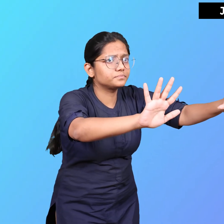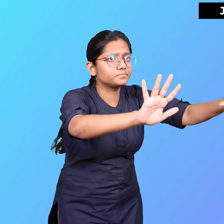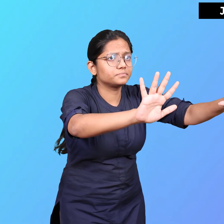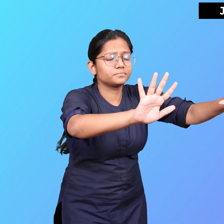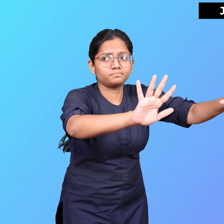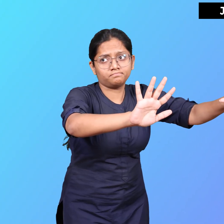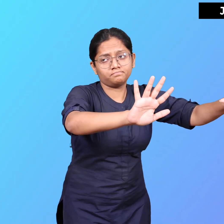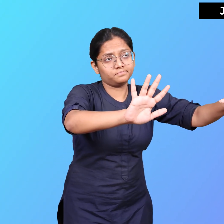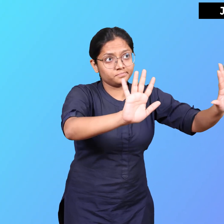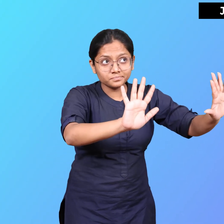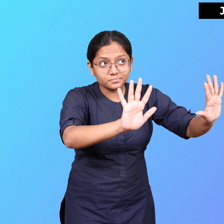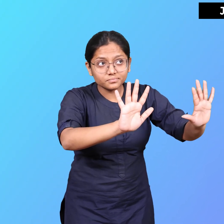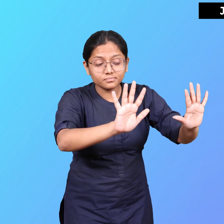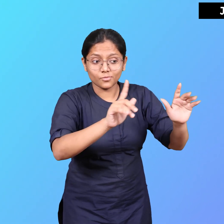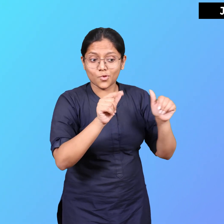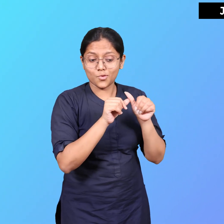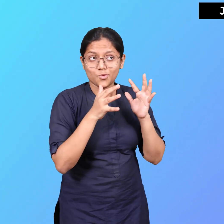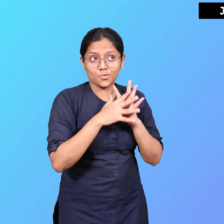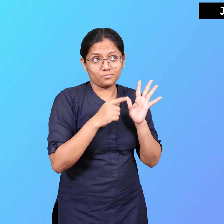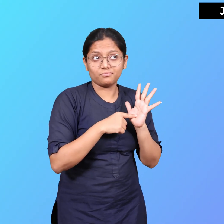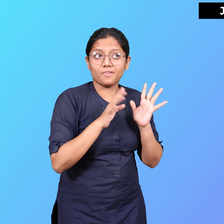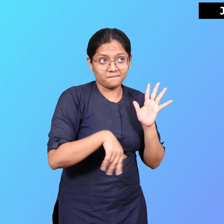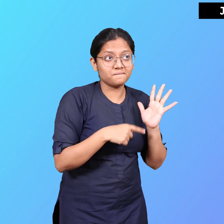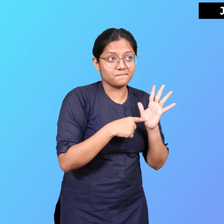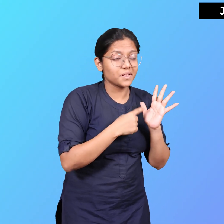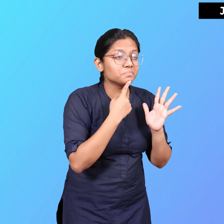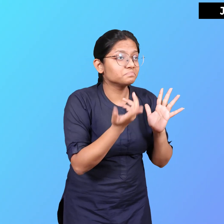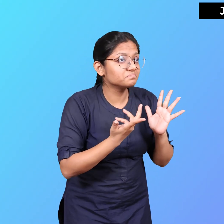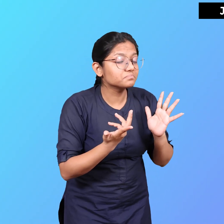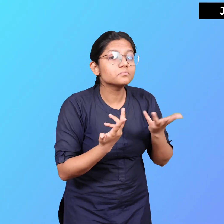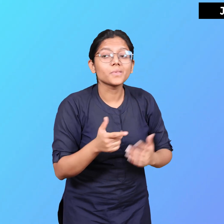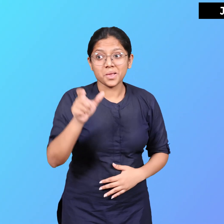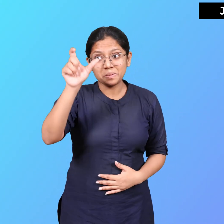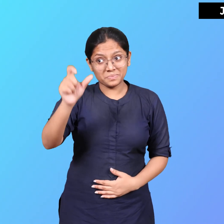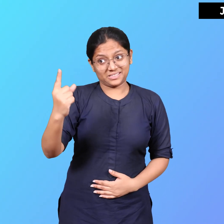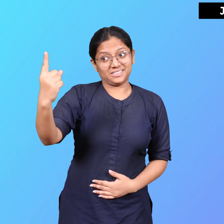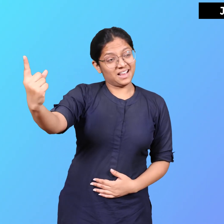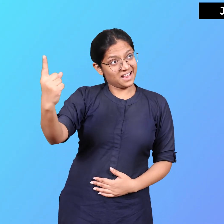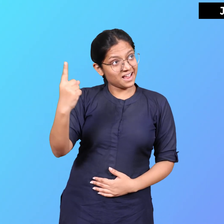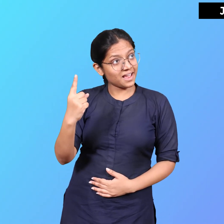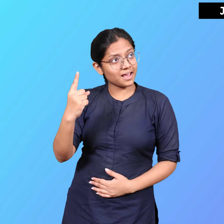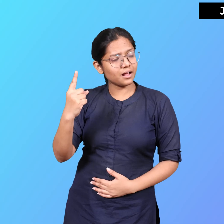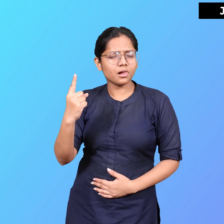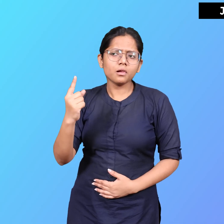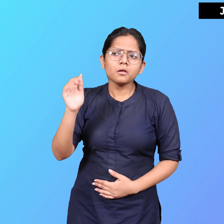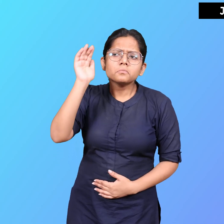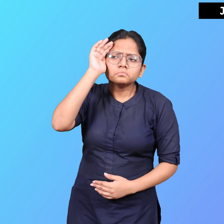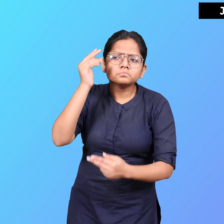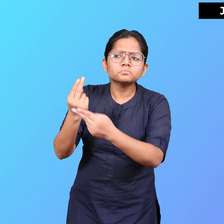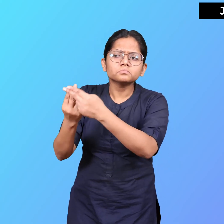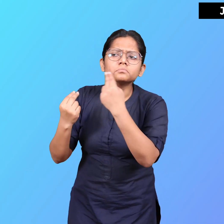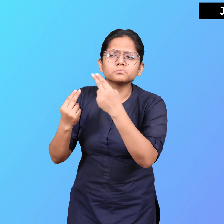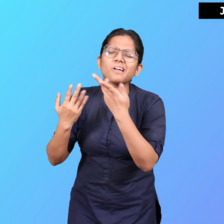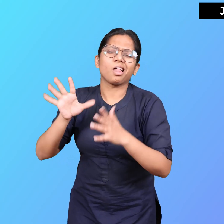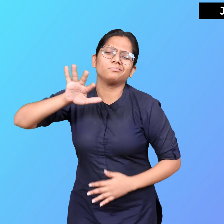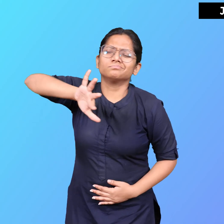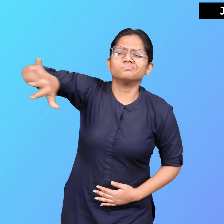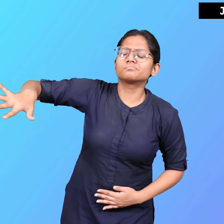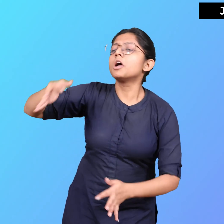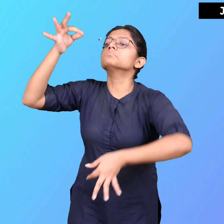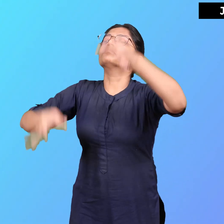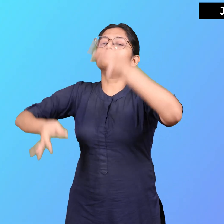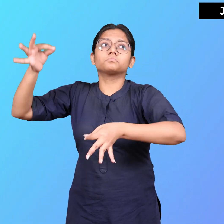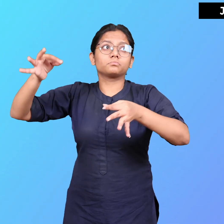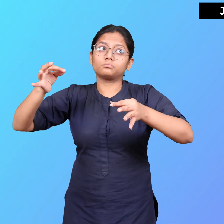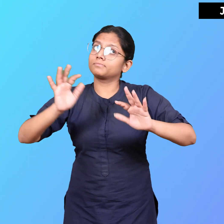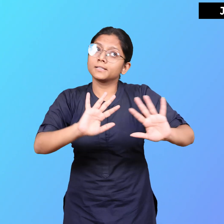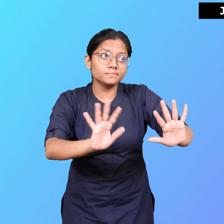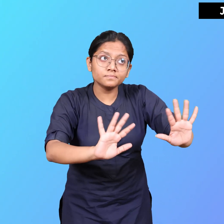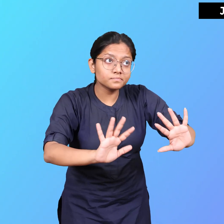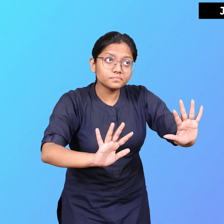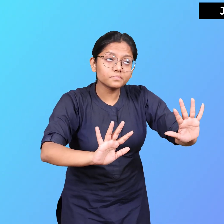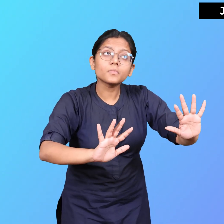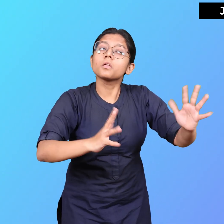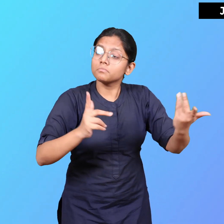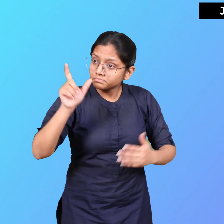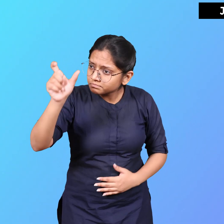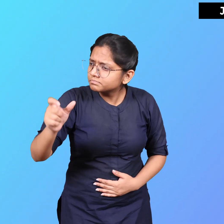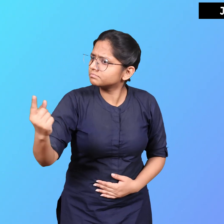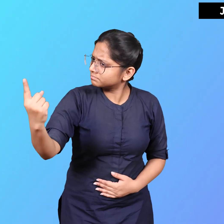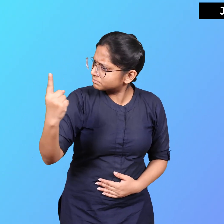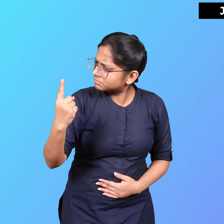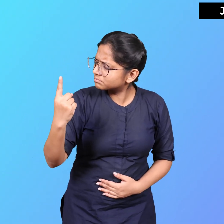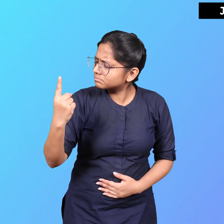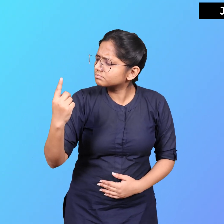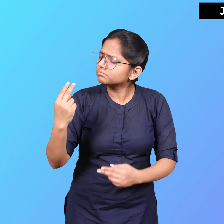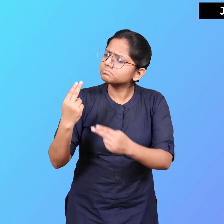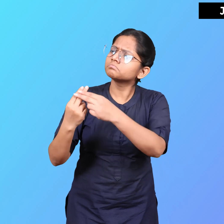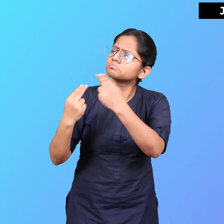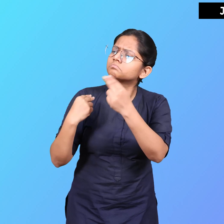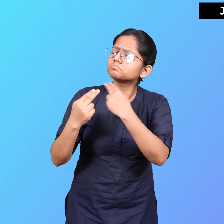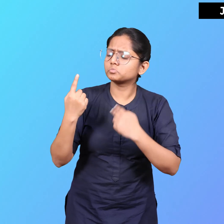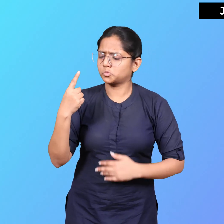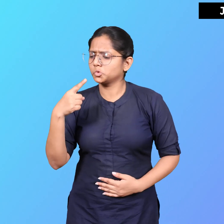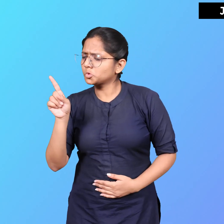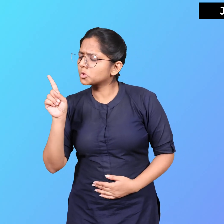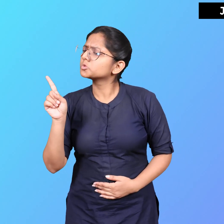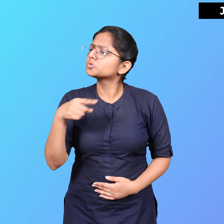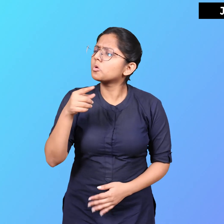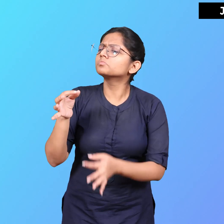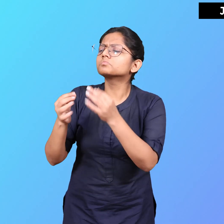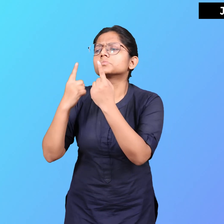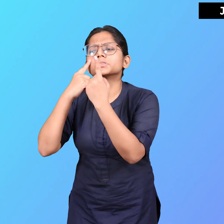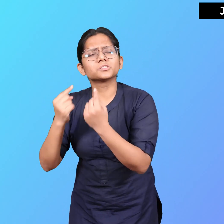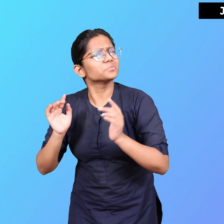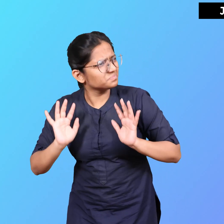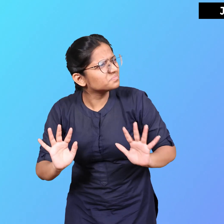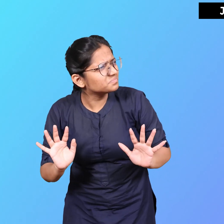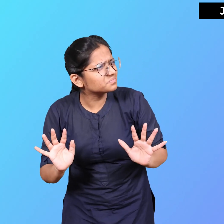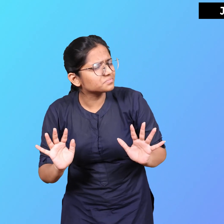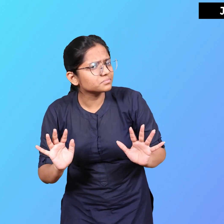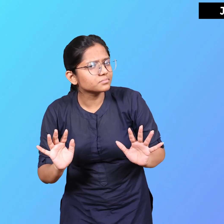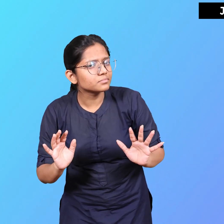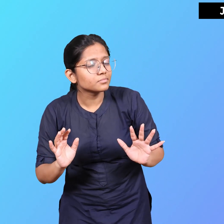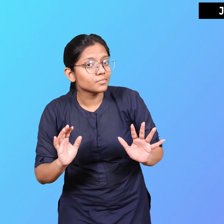“Our law will not let us judge anyone without first hearing them and finding out what they have done.”